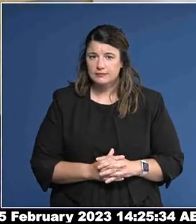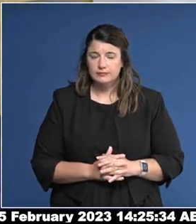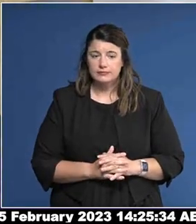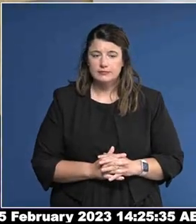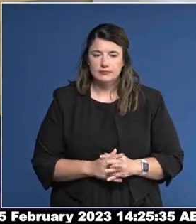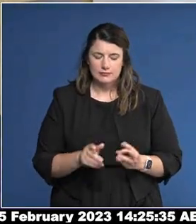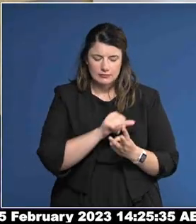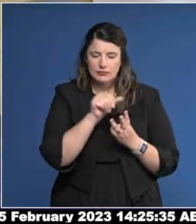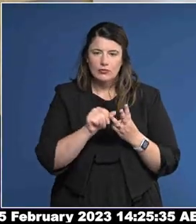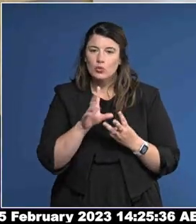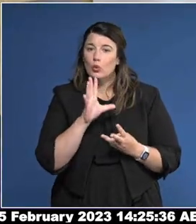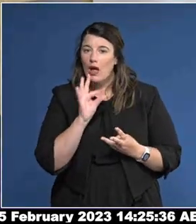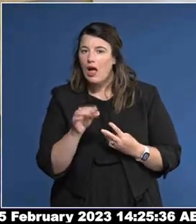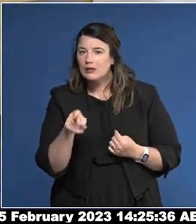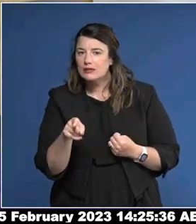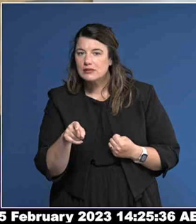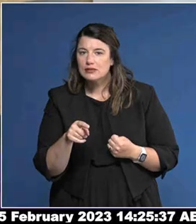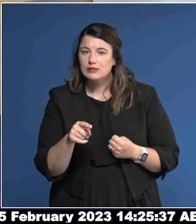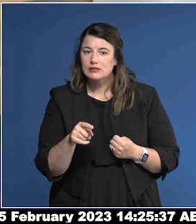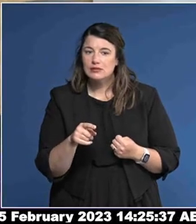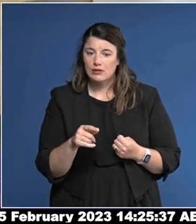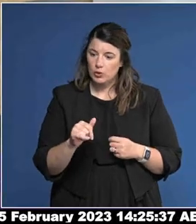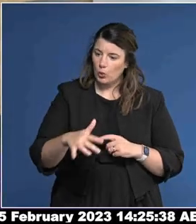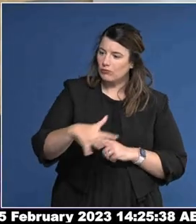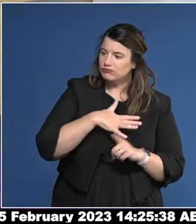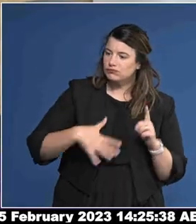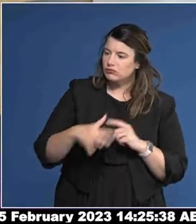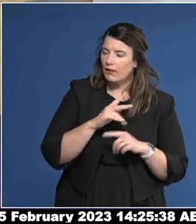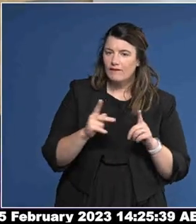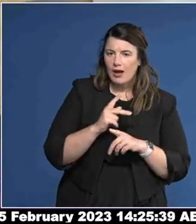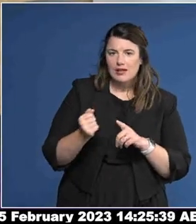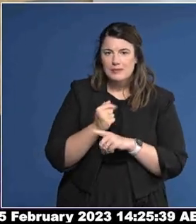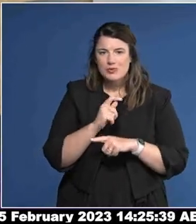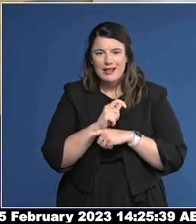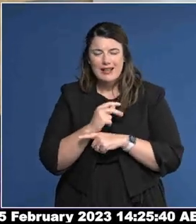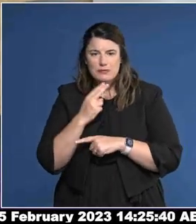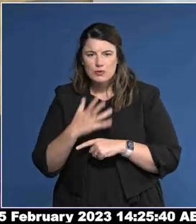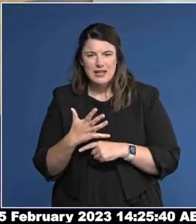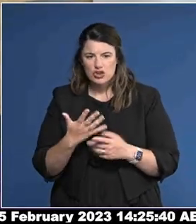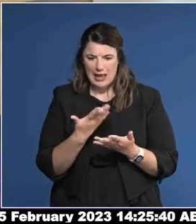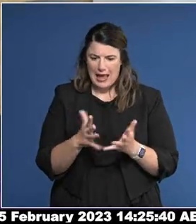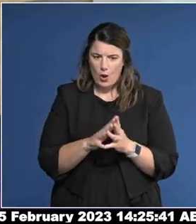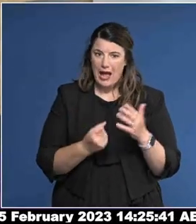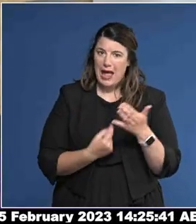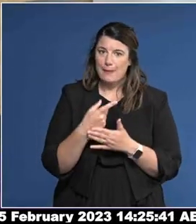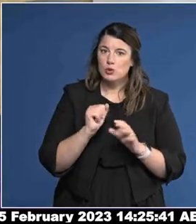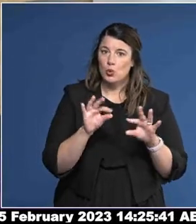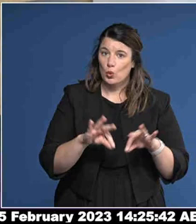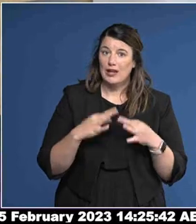the nature of violence, abuse, neglect and exploitation on the assumption that it is existing in the organisation?